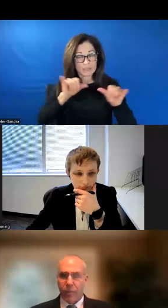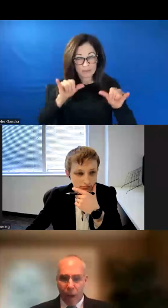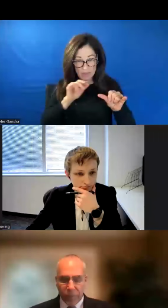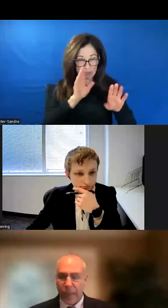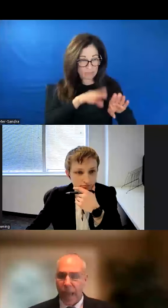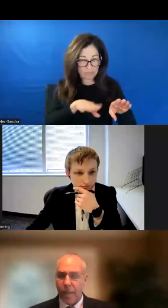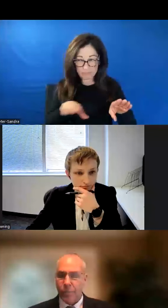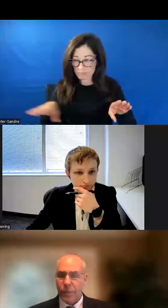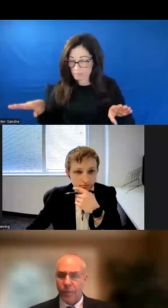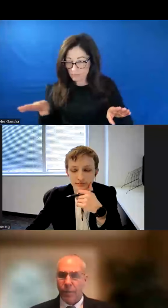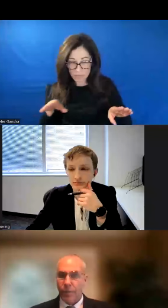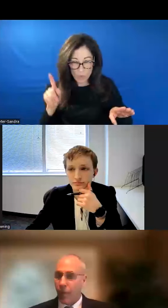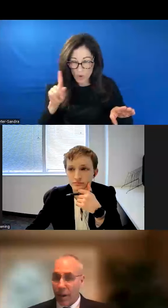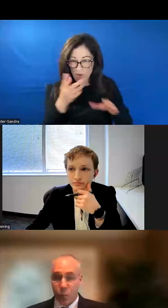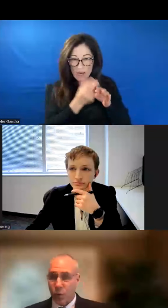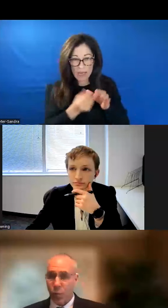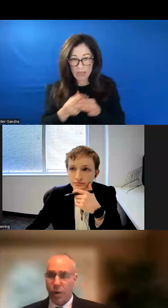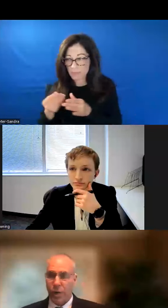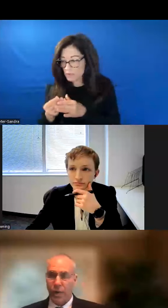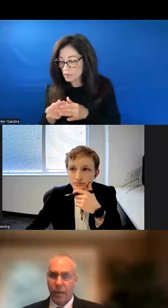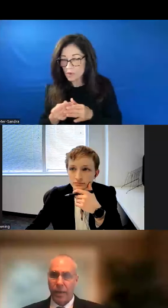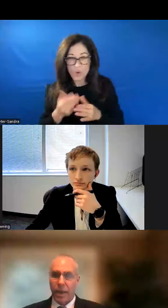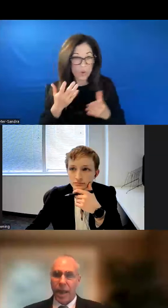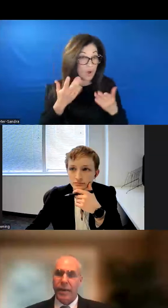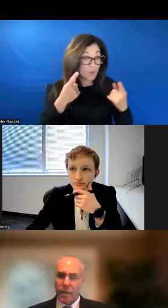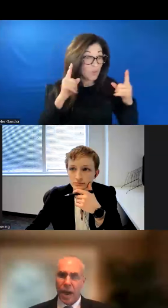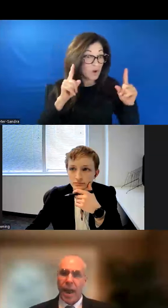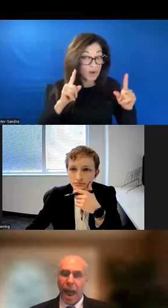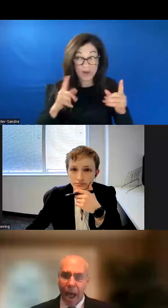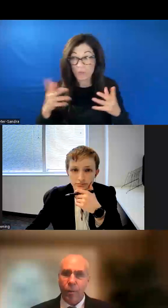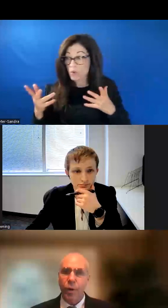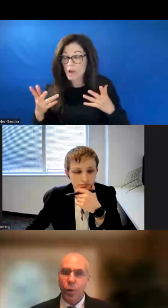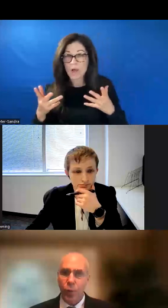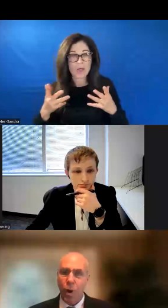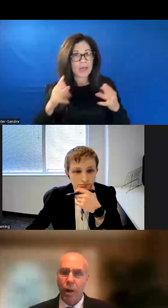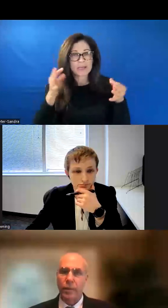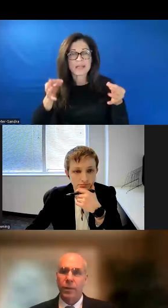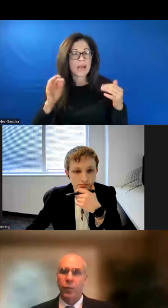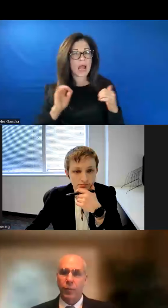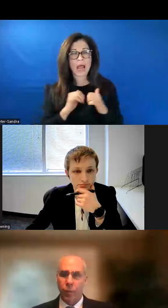AND FIND WHAT IS WORKING AND DECIDE HOW DO YOU WANT TO